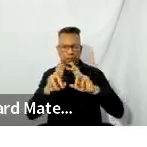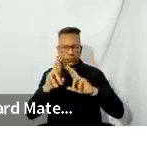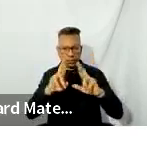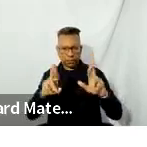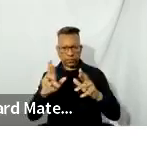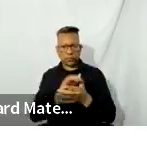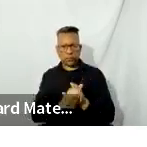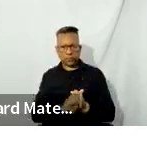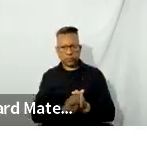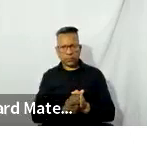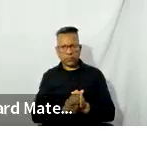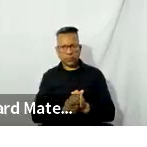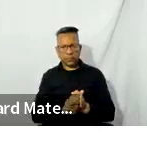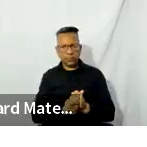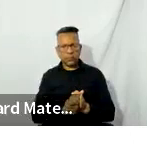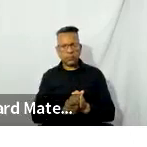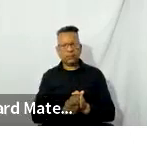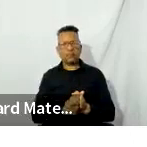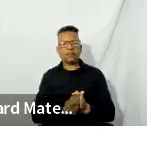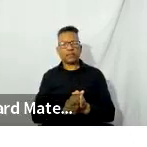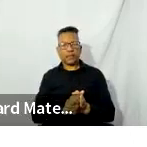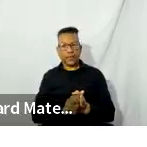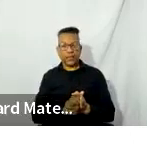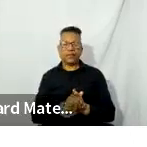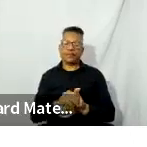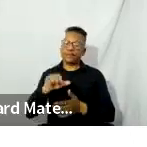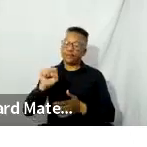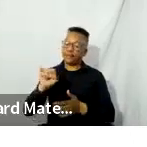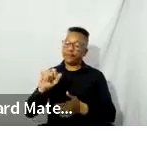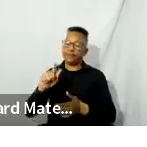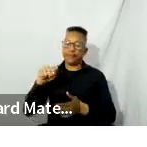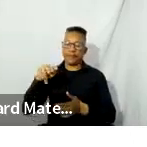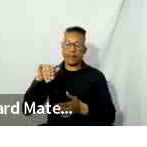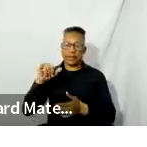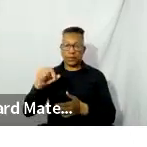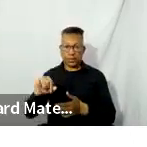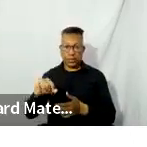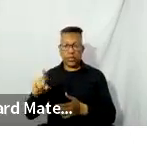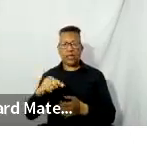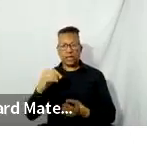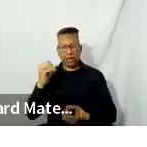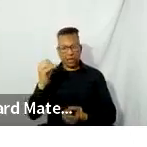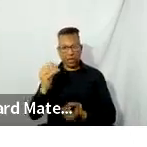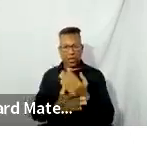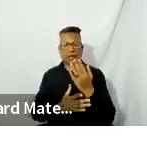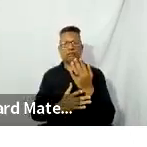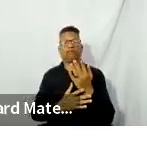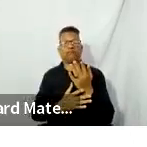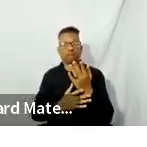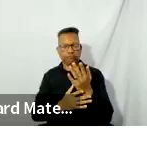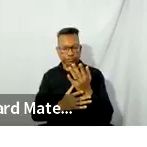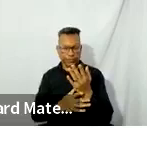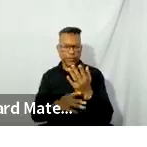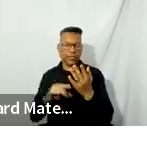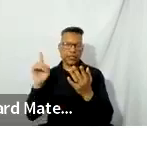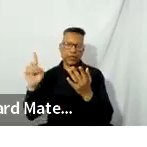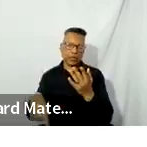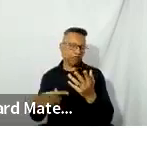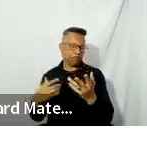in response to to so artificially created to so artificially created signs , What if we , What if we put that of self